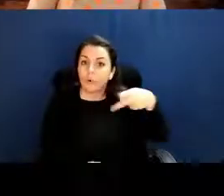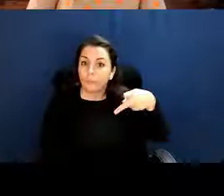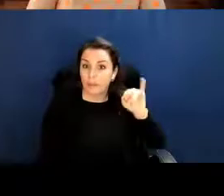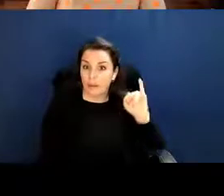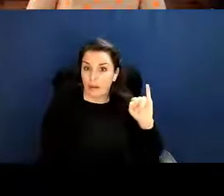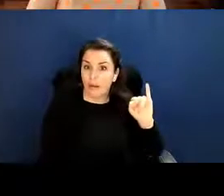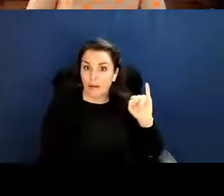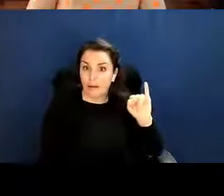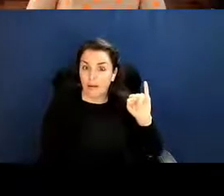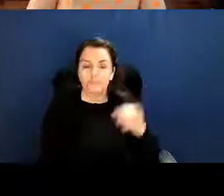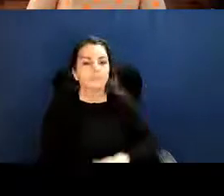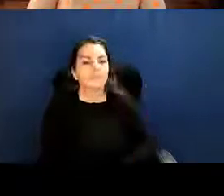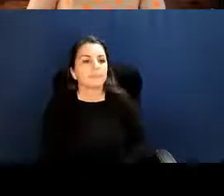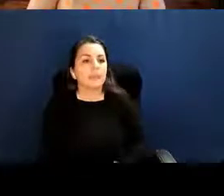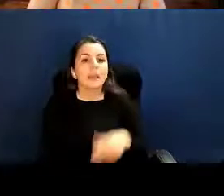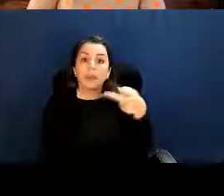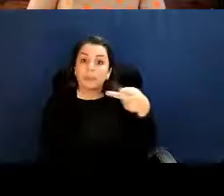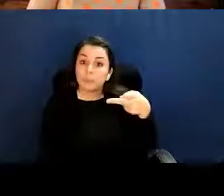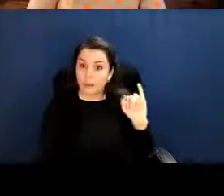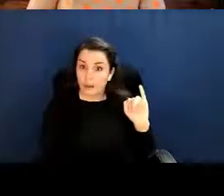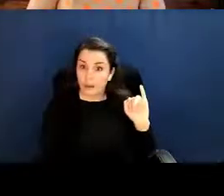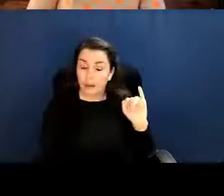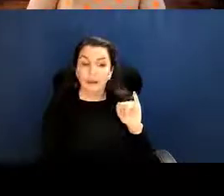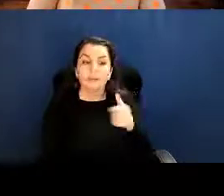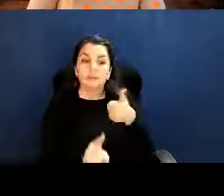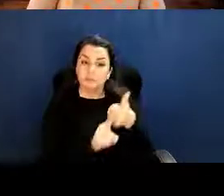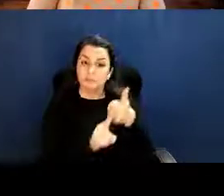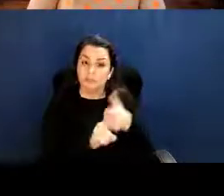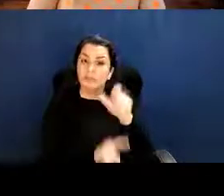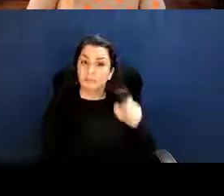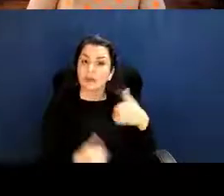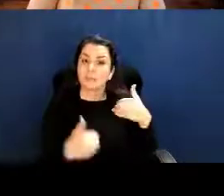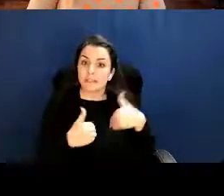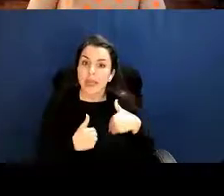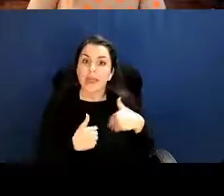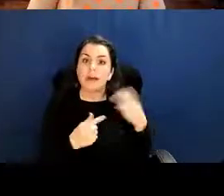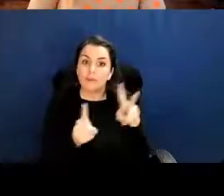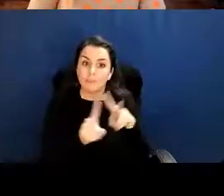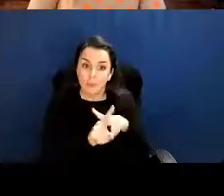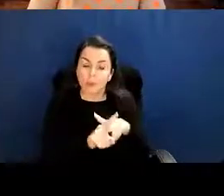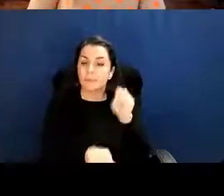The PI must have a primary appointment at an eligible institution for that FOA.